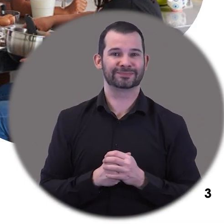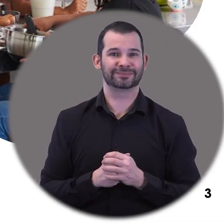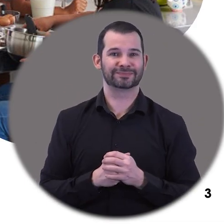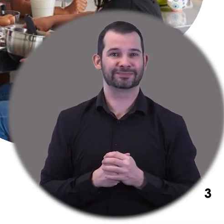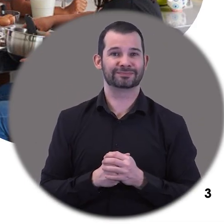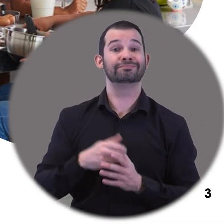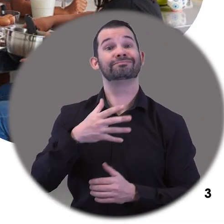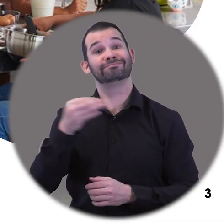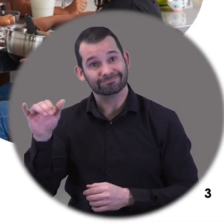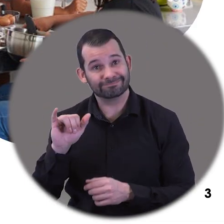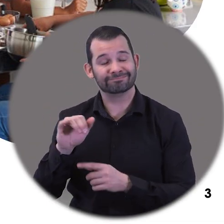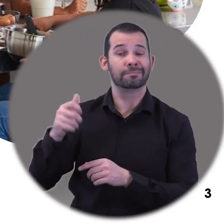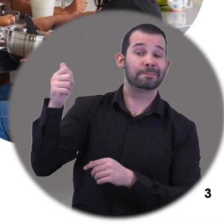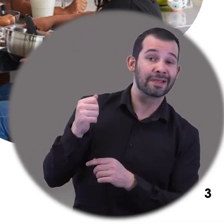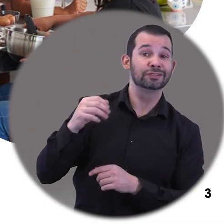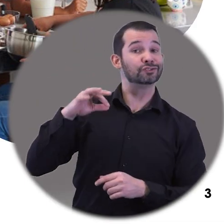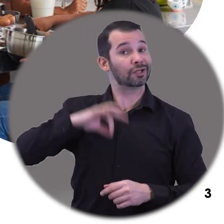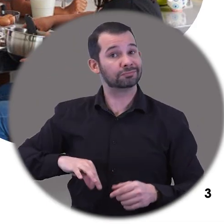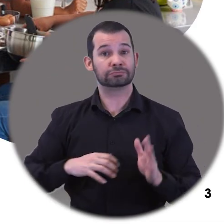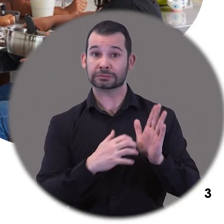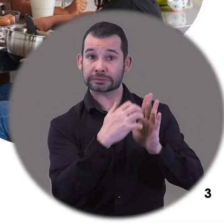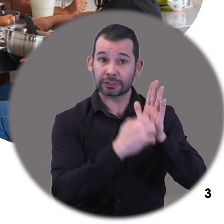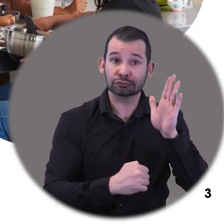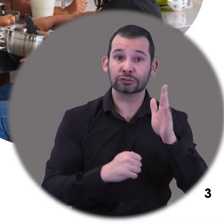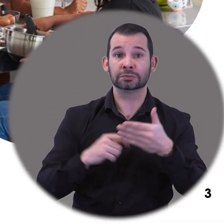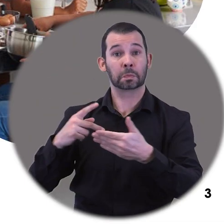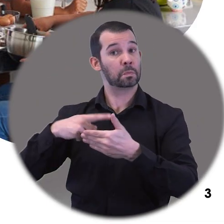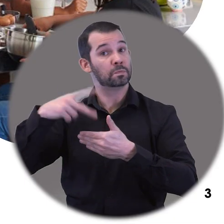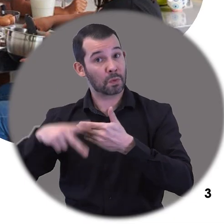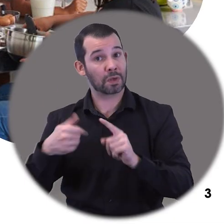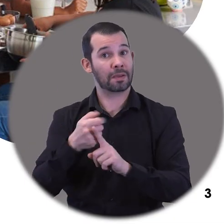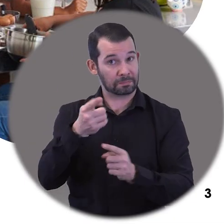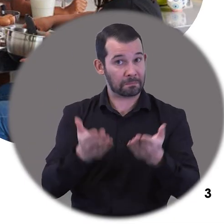and benefits, credits, deductions, and programs